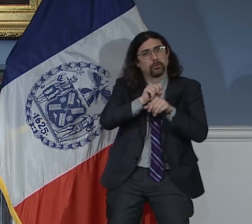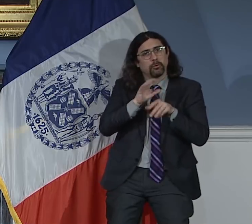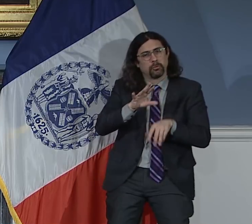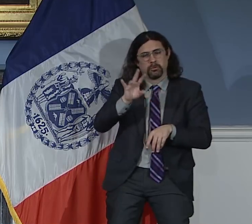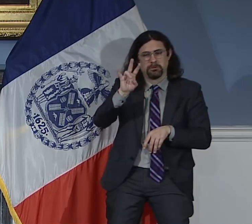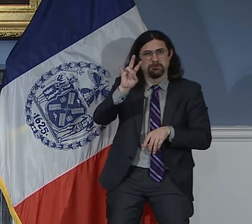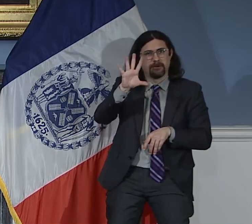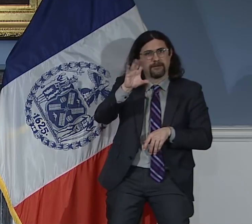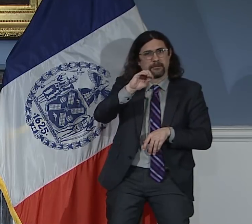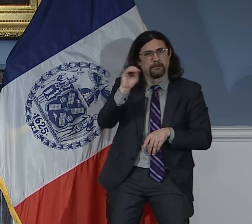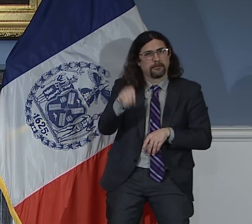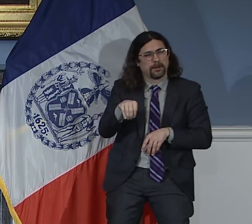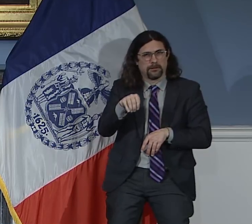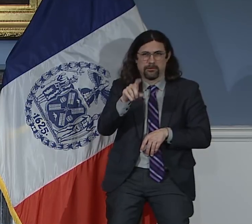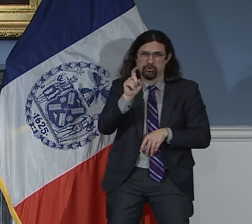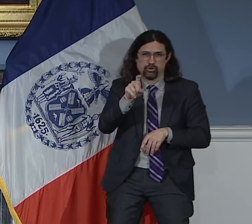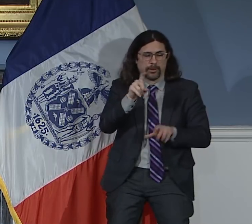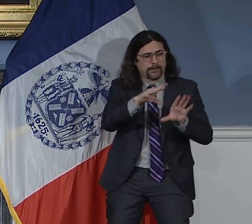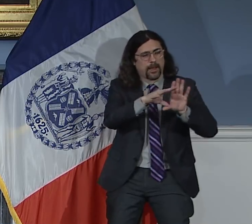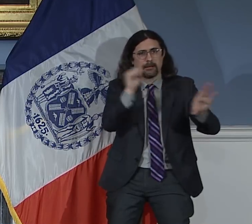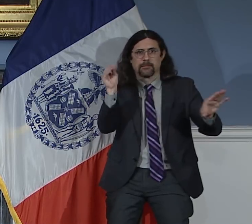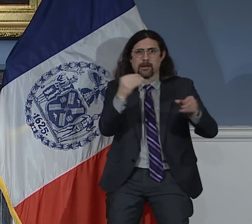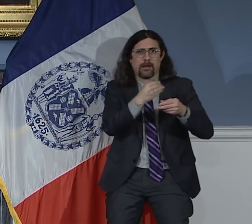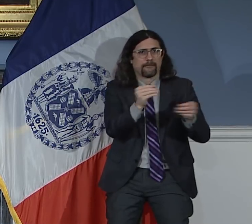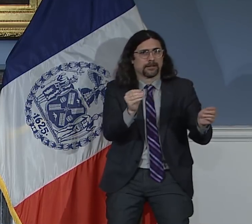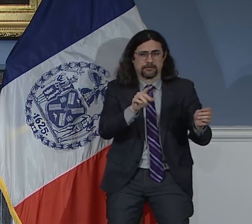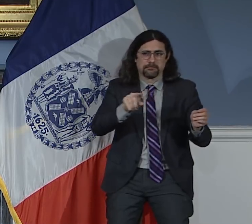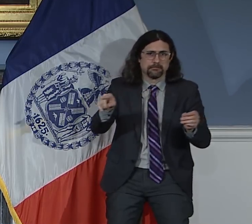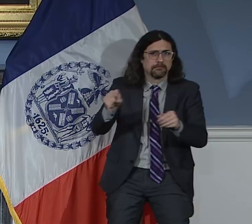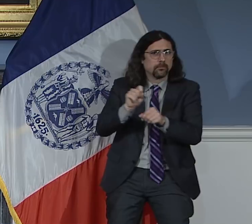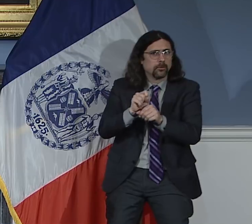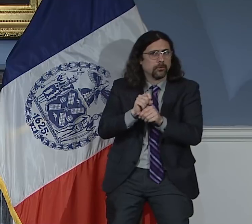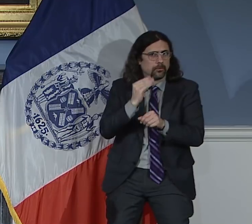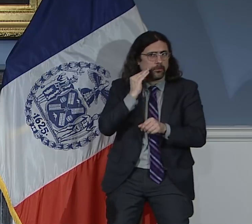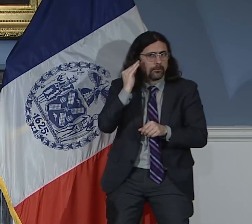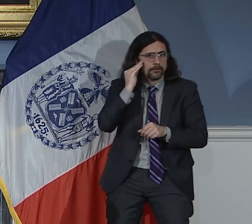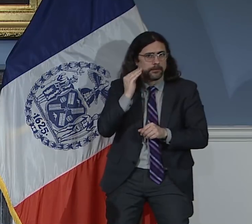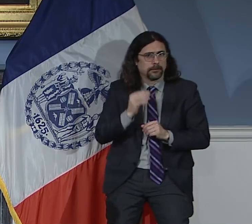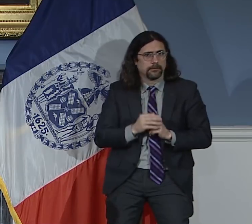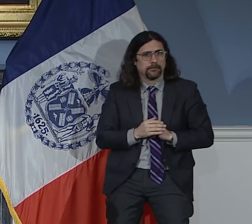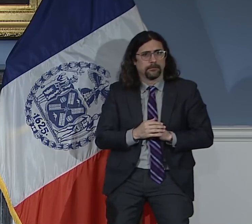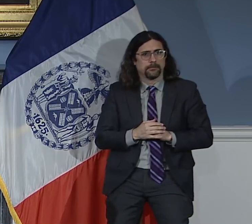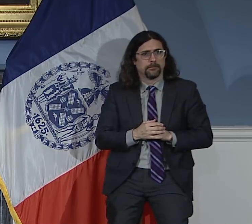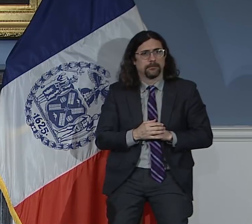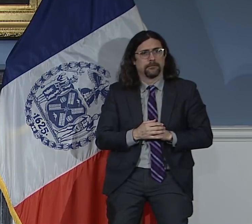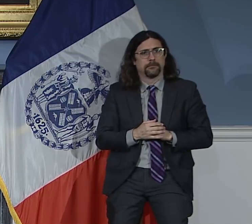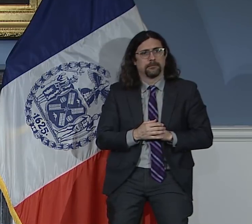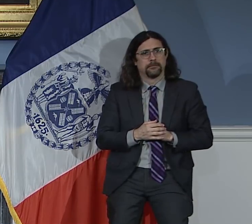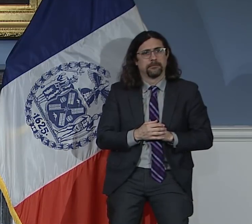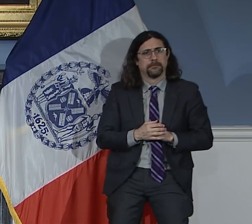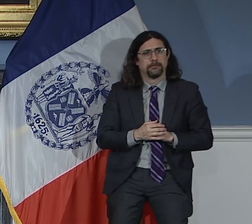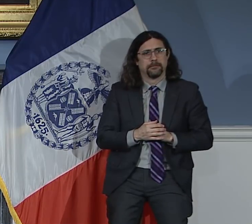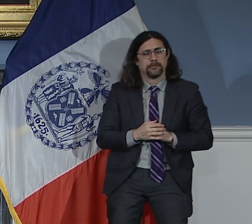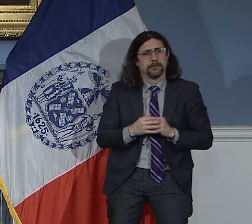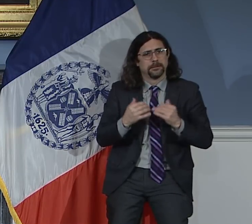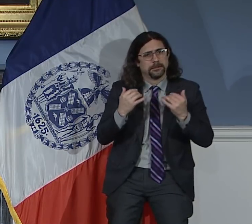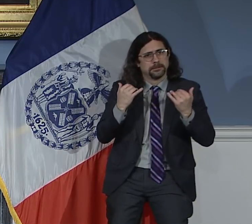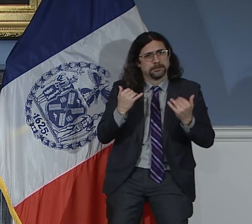WHO SHOULD BE OUT OF THEIR OFFICES, EVEN FOR THOSE BUSINESSES THAT CONTINUE IN THEIR PHYSICAL LOCAONTIS. WE ARE WORKING